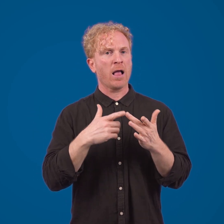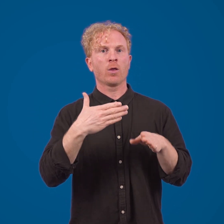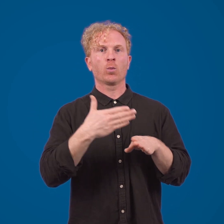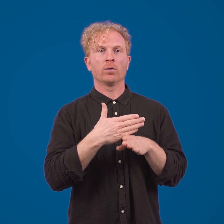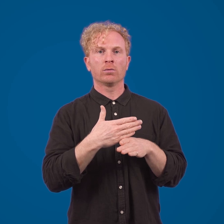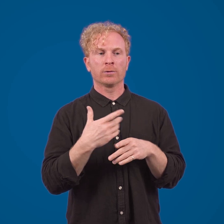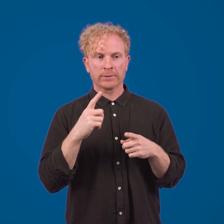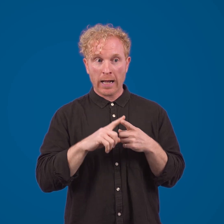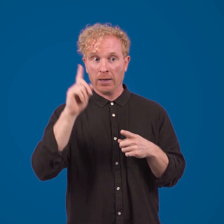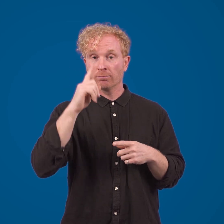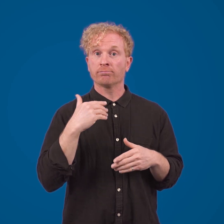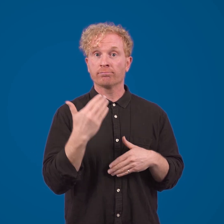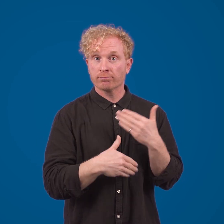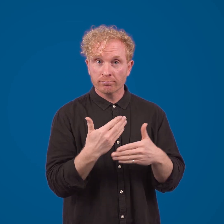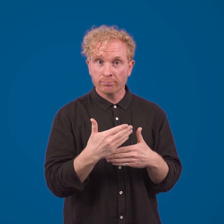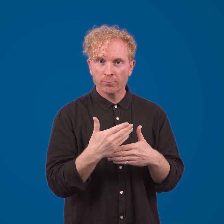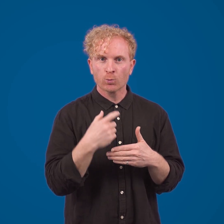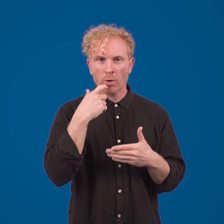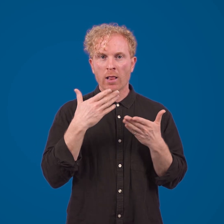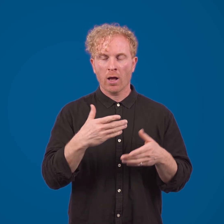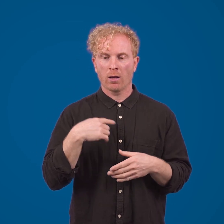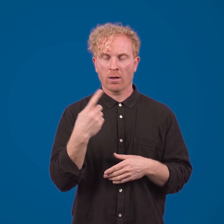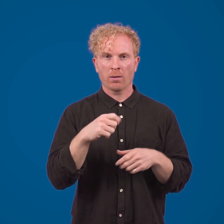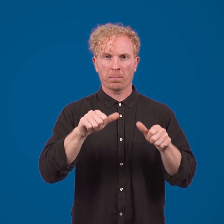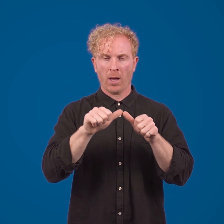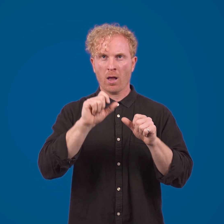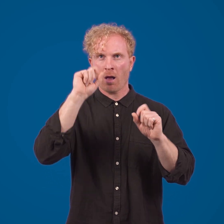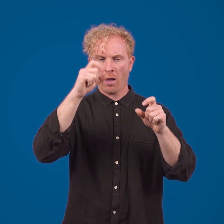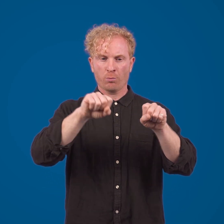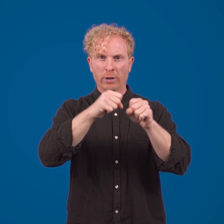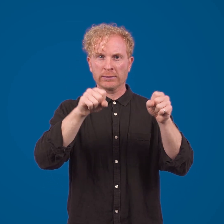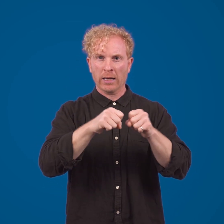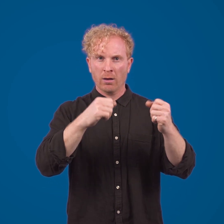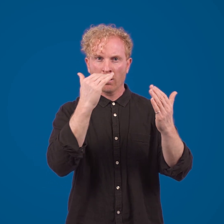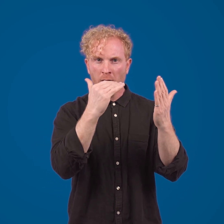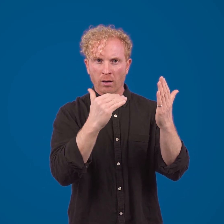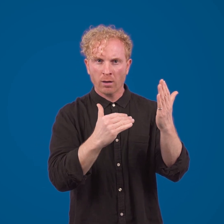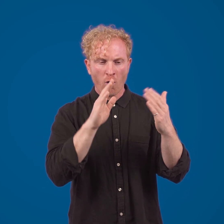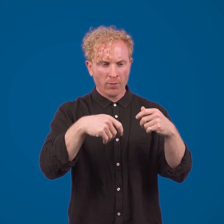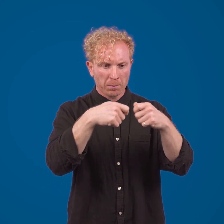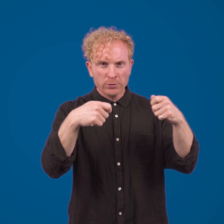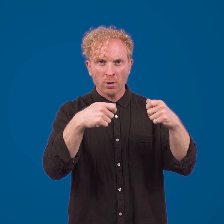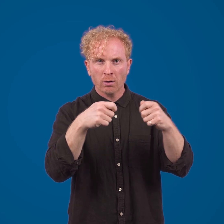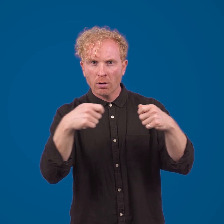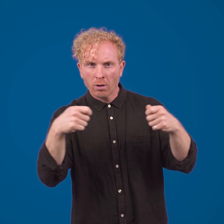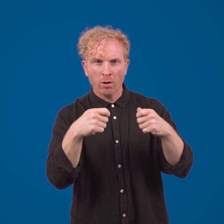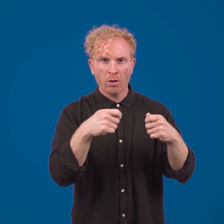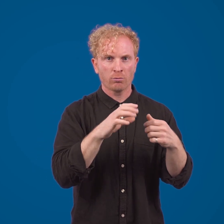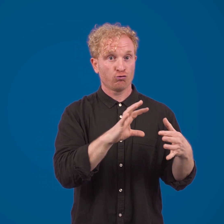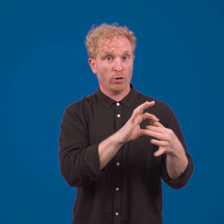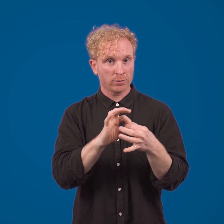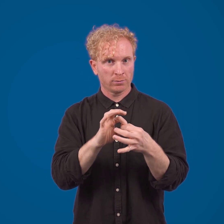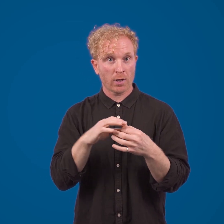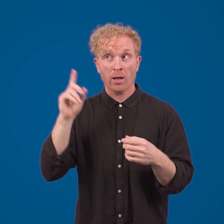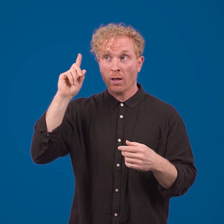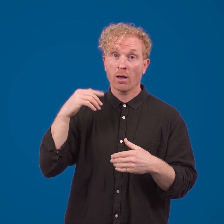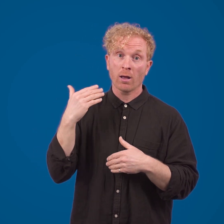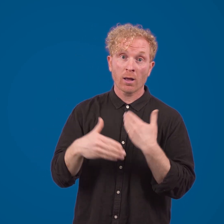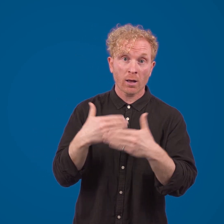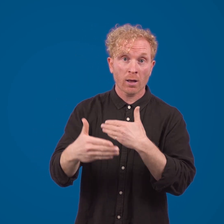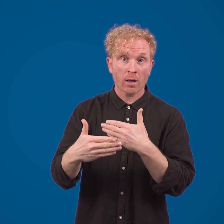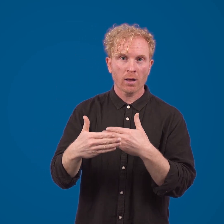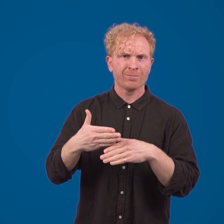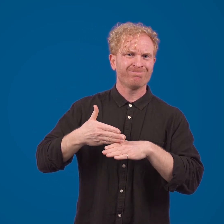Other work underway that will allow for better break down of some measures relate to the ongoing efforts